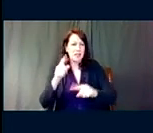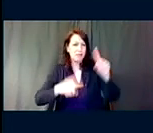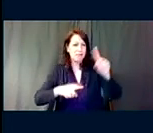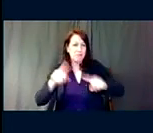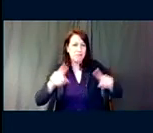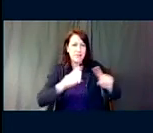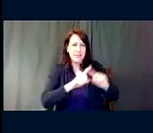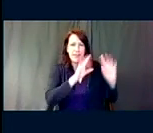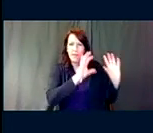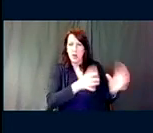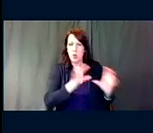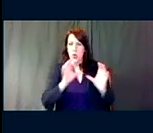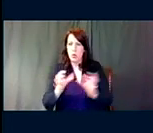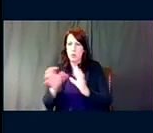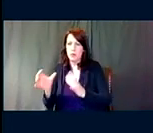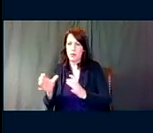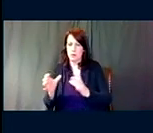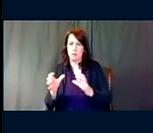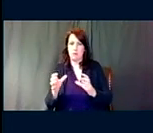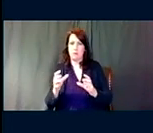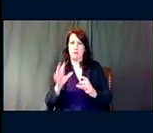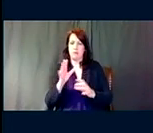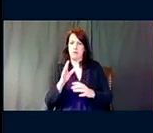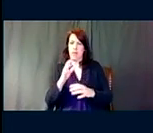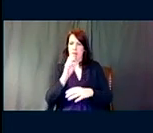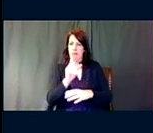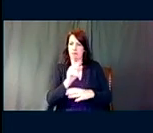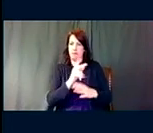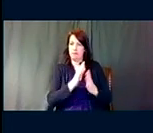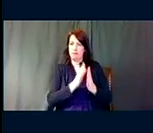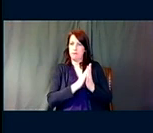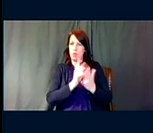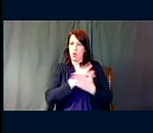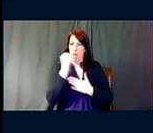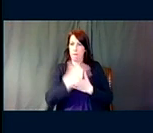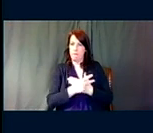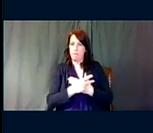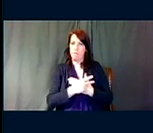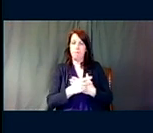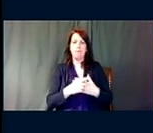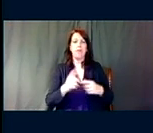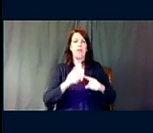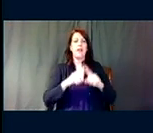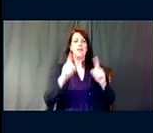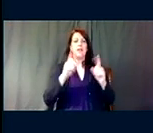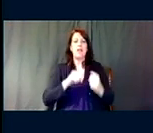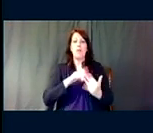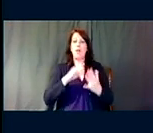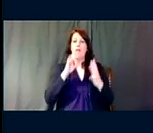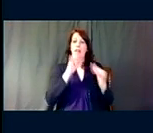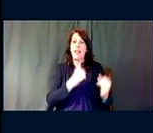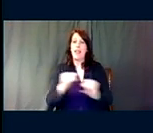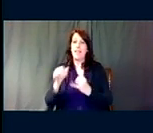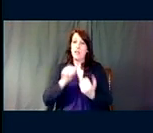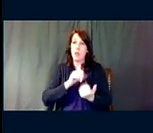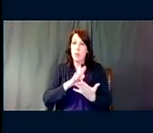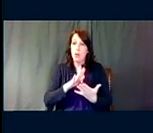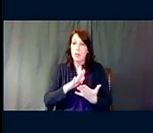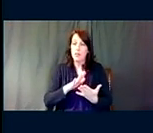SO THERE ARE A NUMBER OF DIFFERENT GROUPS THAT ARE INVOLVED HERE, AS WELL AS A NUMBER OF DIFFERENT APPROACHES,